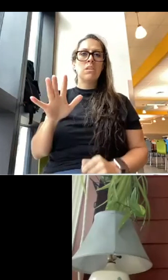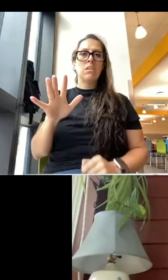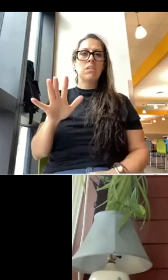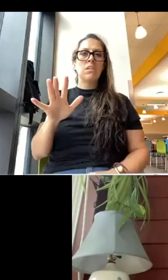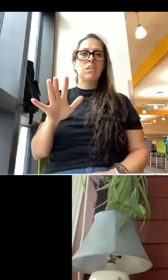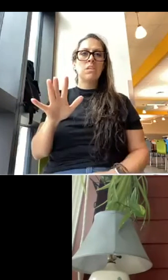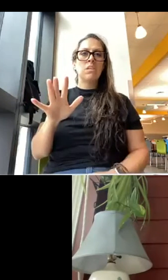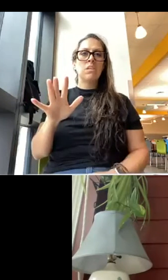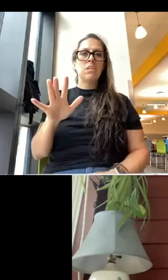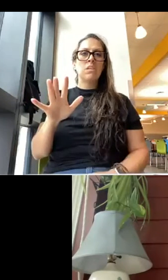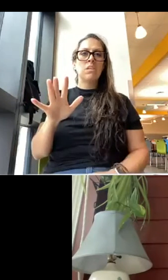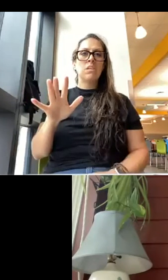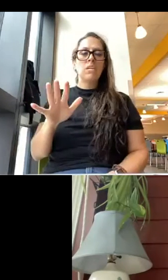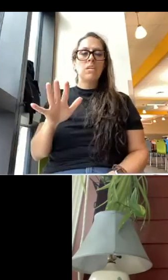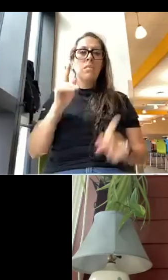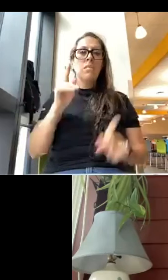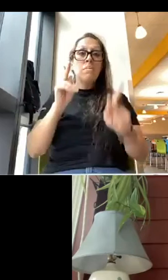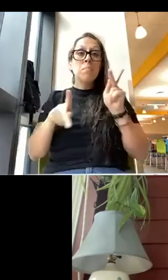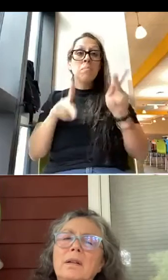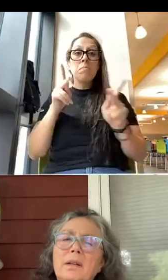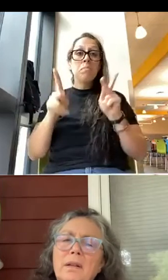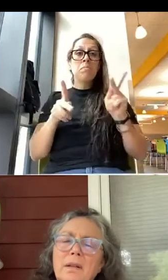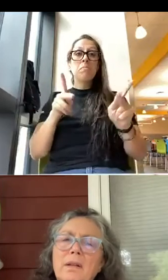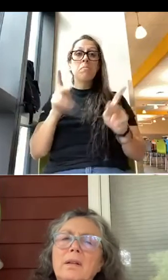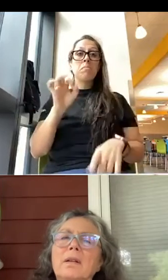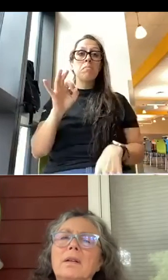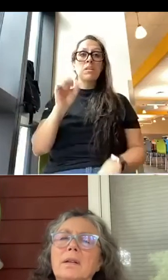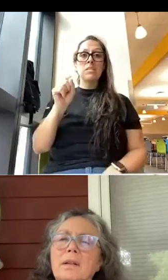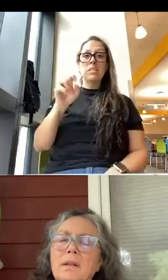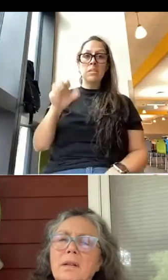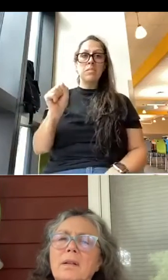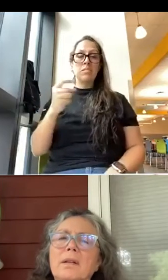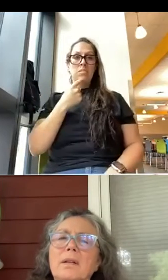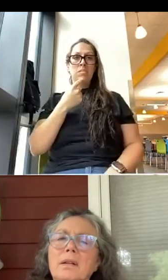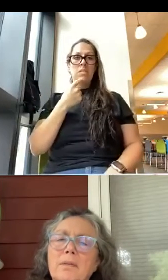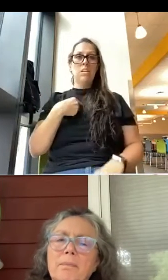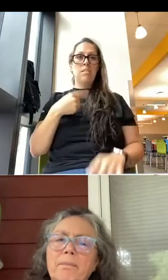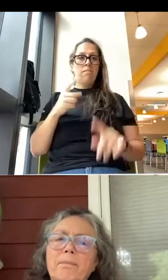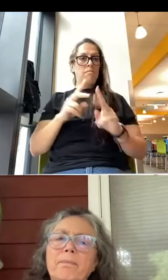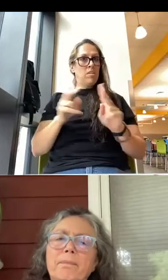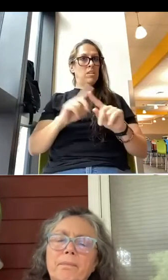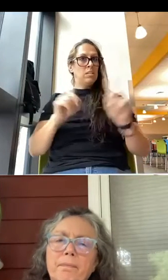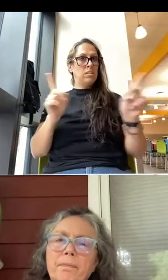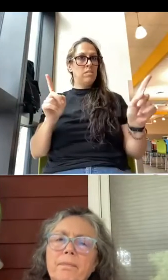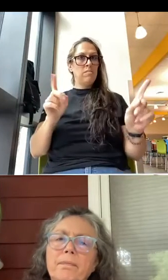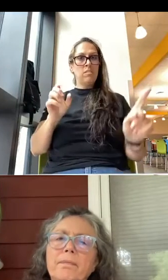to be very different from the people of the shores! You know, obviously you know, South Asia, East Asia, Central Asia,